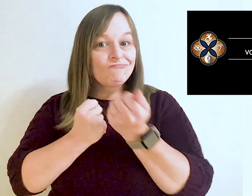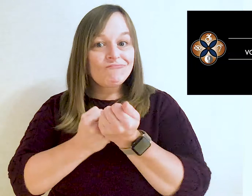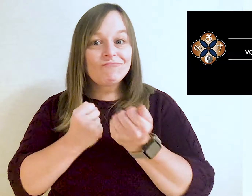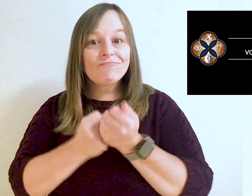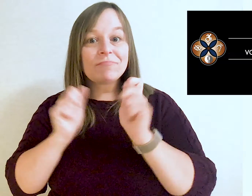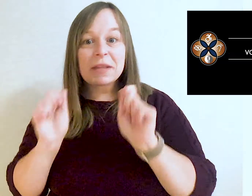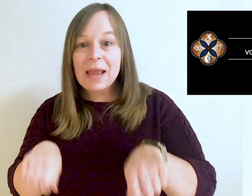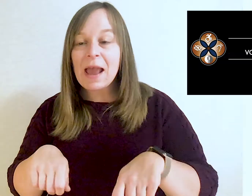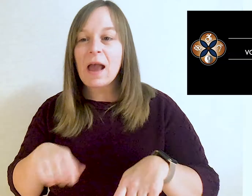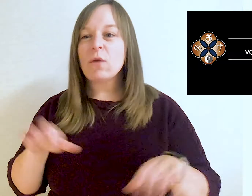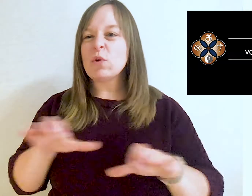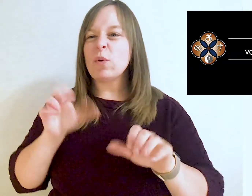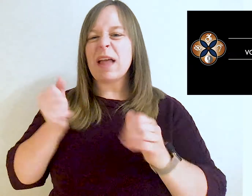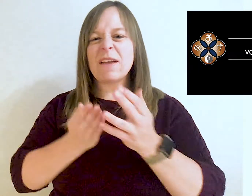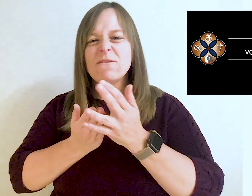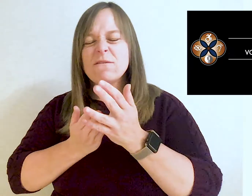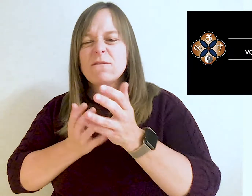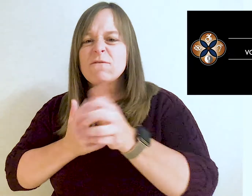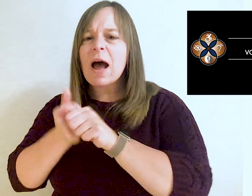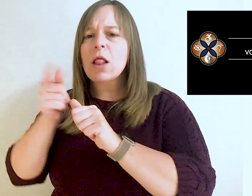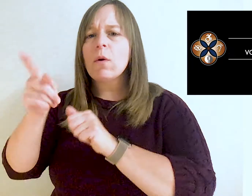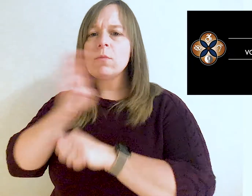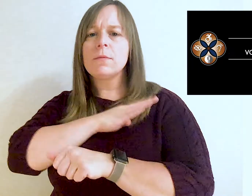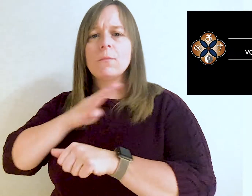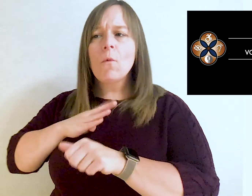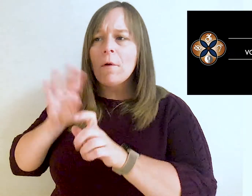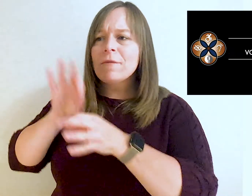reinforcement. We do a lot of follow-up with County Boards of Elections